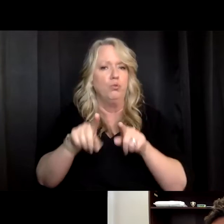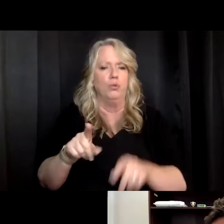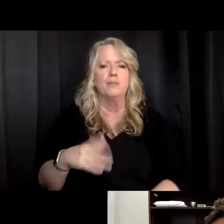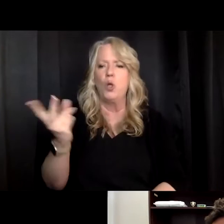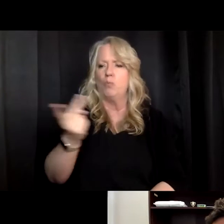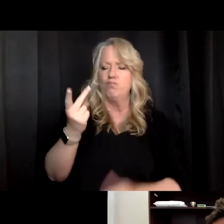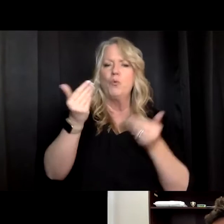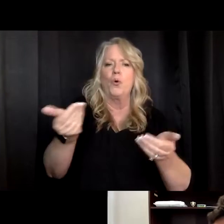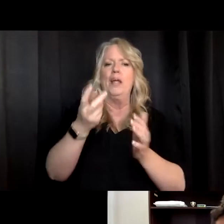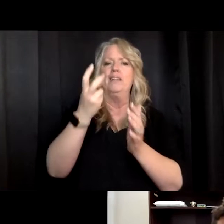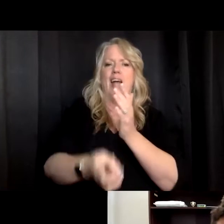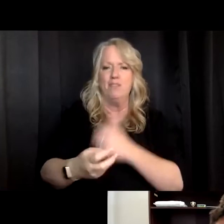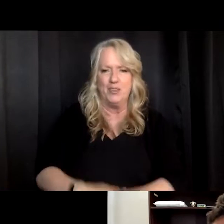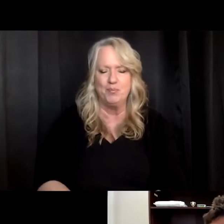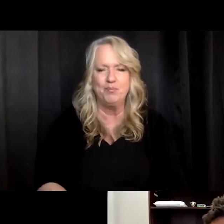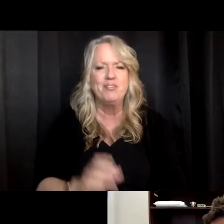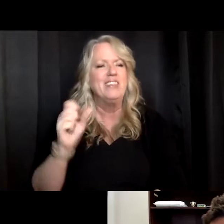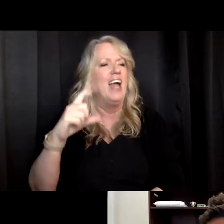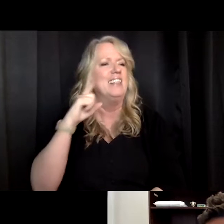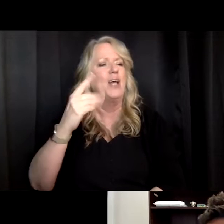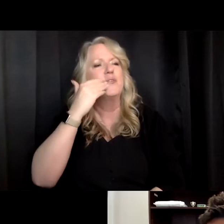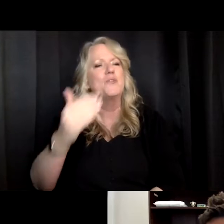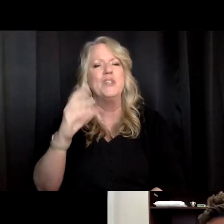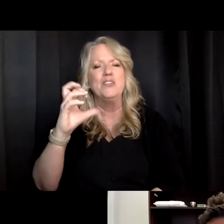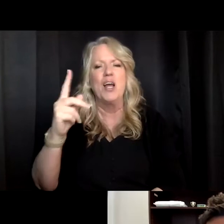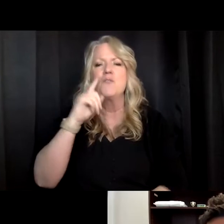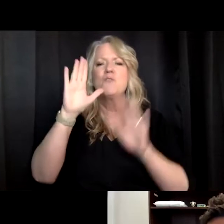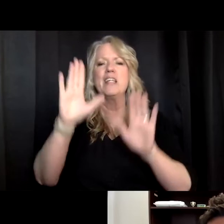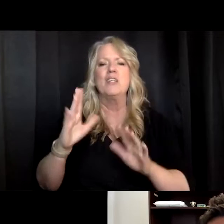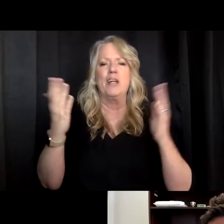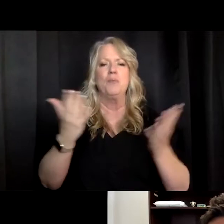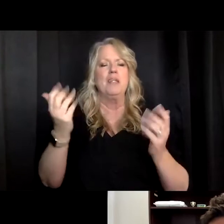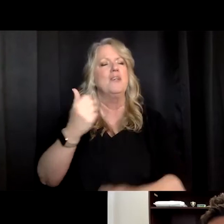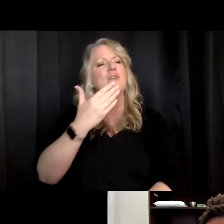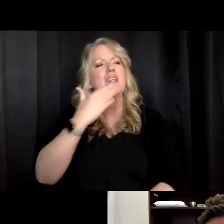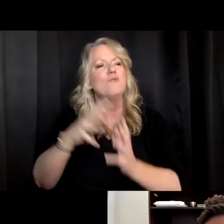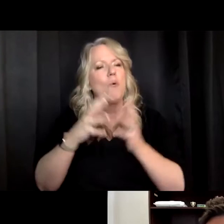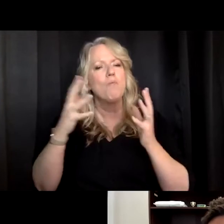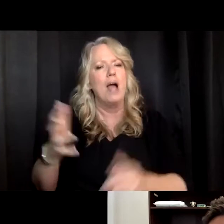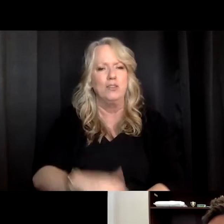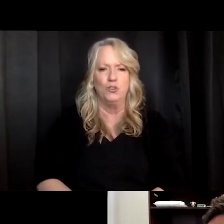SPECIFICALLY AT CRISIS CARE FACILITIES. SERVING OTHERS IN CRISIS. ROB, LET'S STEP INTO THIS.